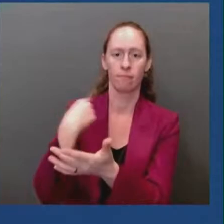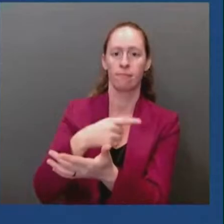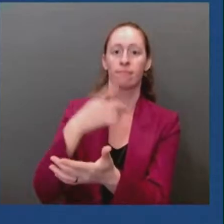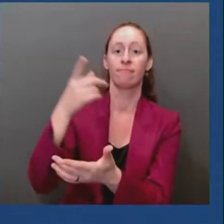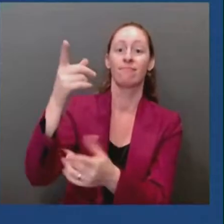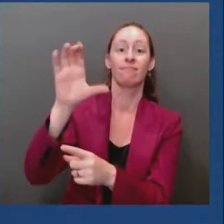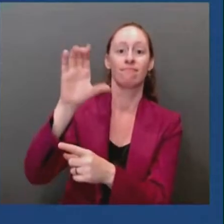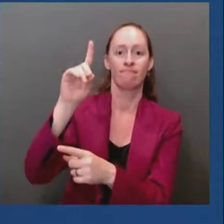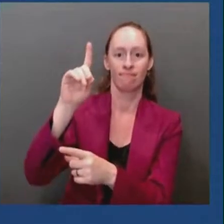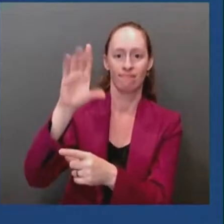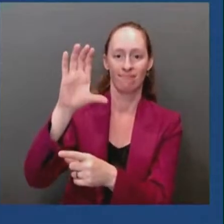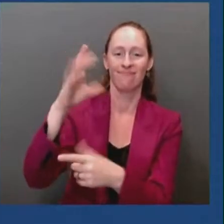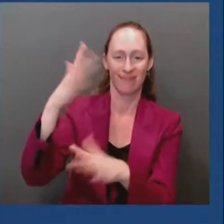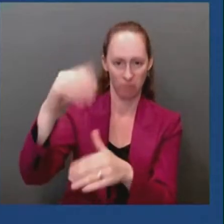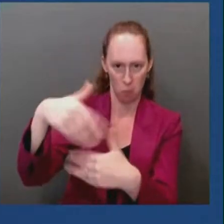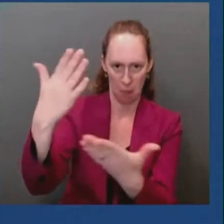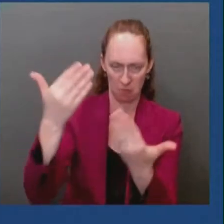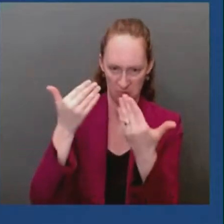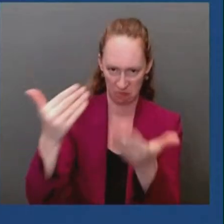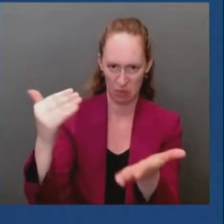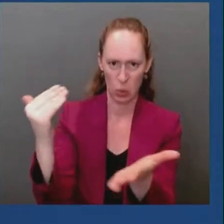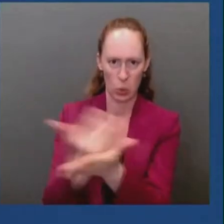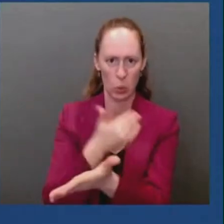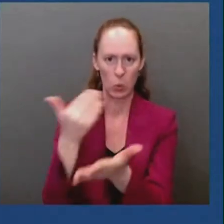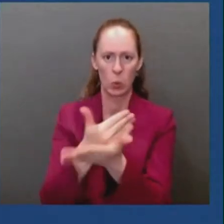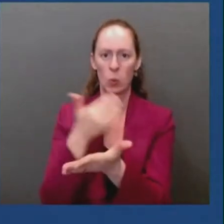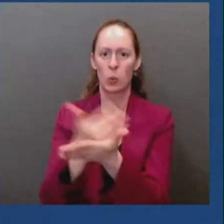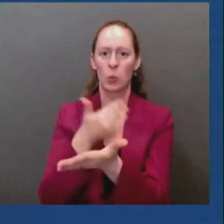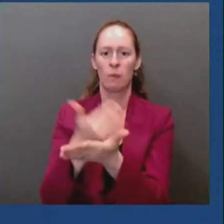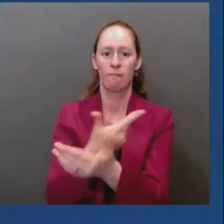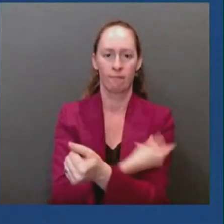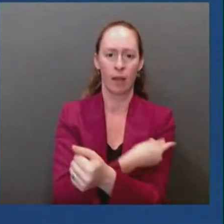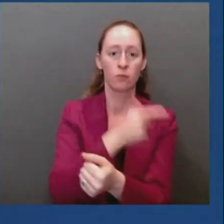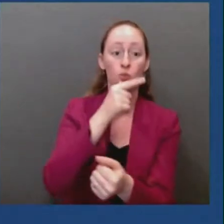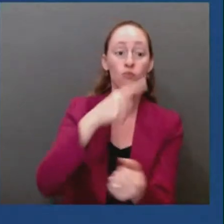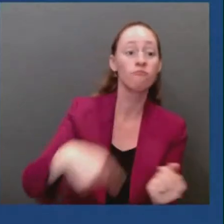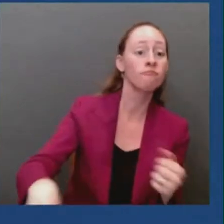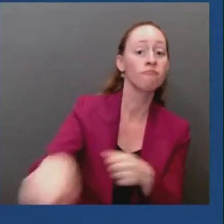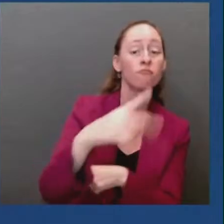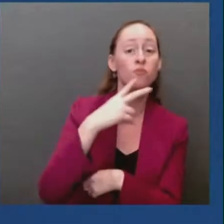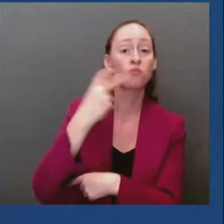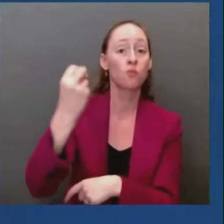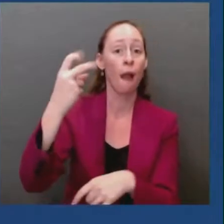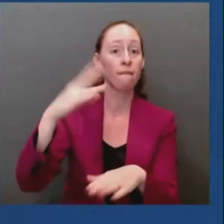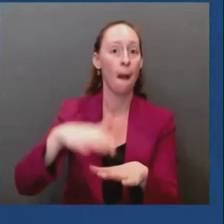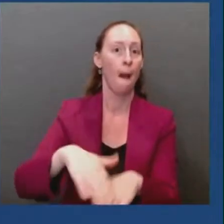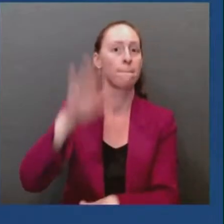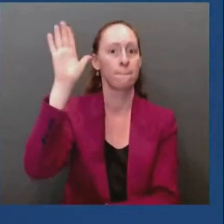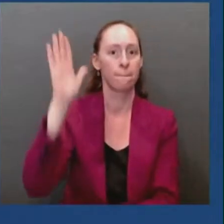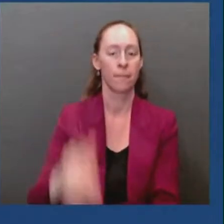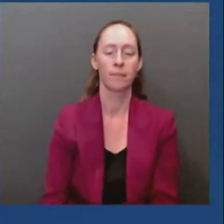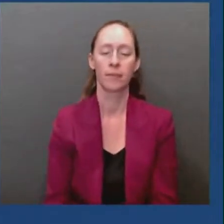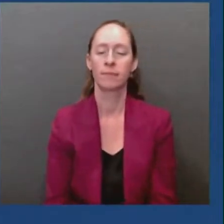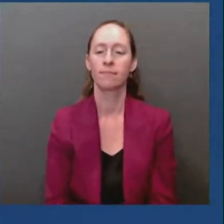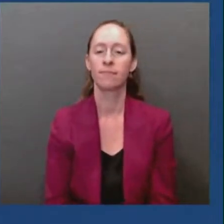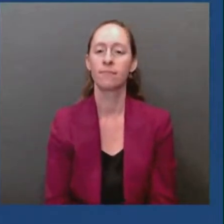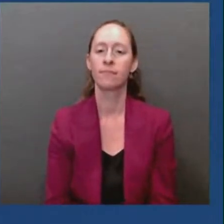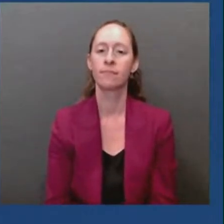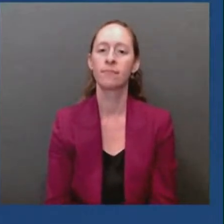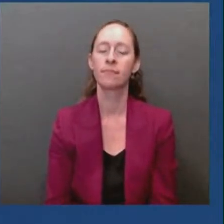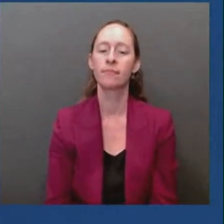RECOMMENDED PFIZER-BIONTECH